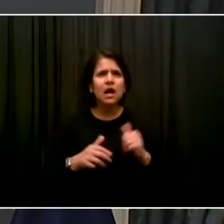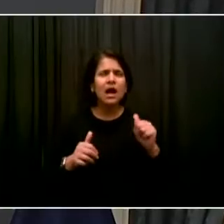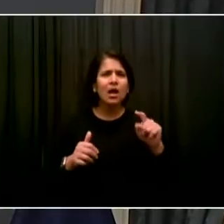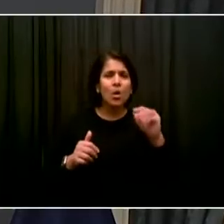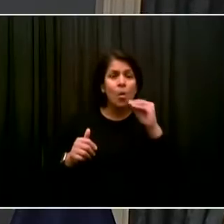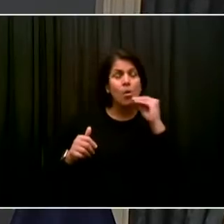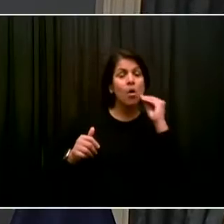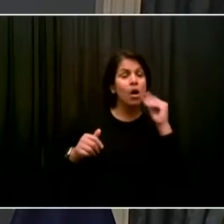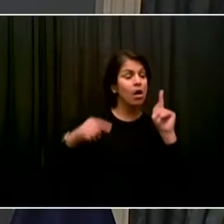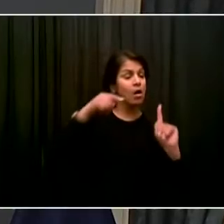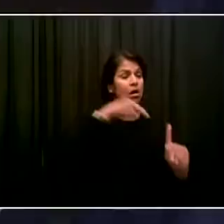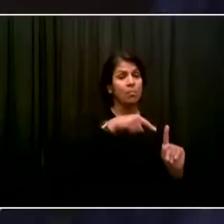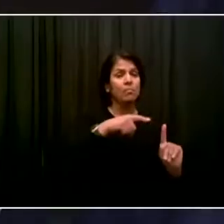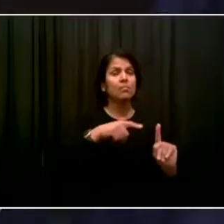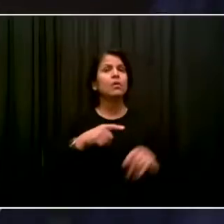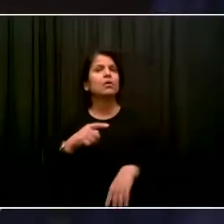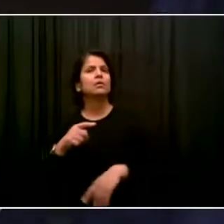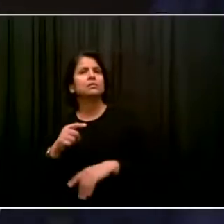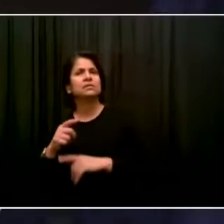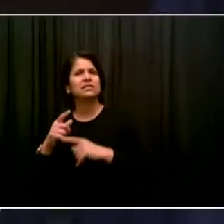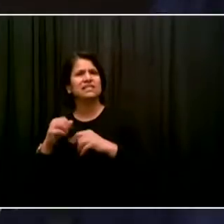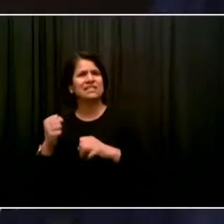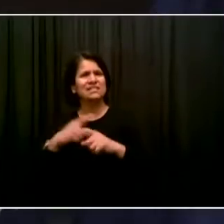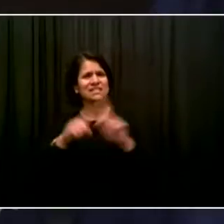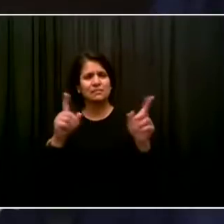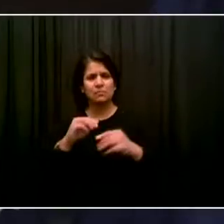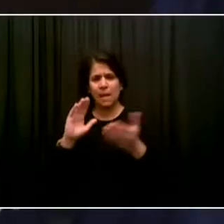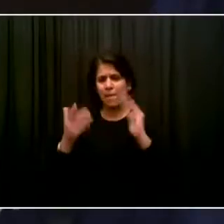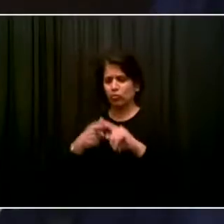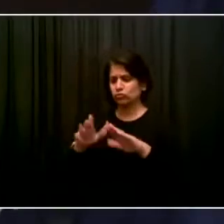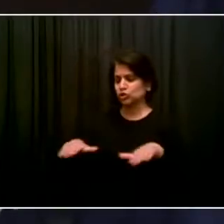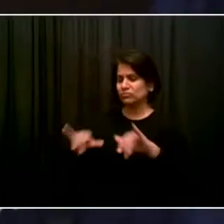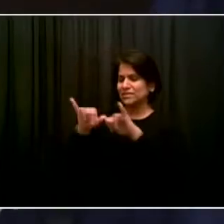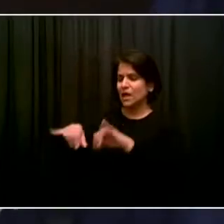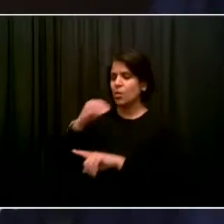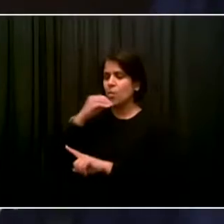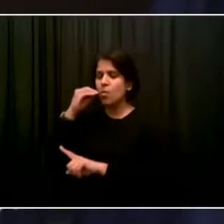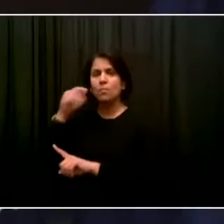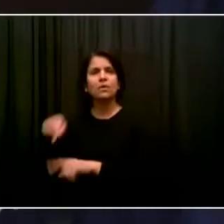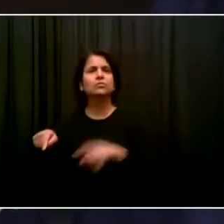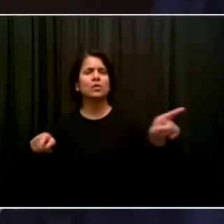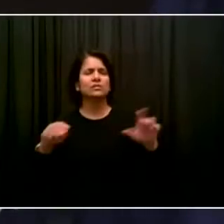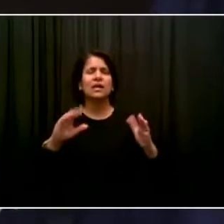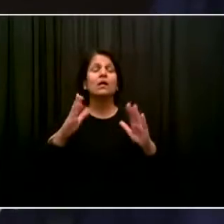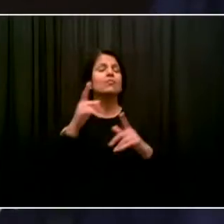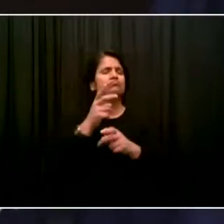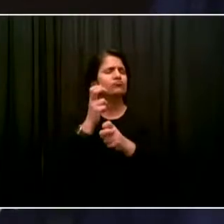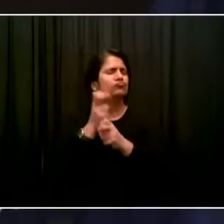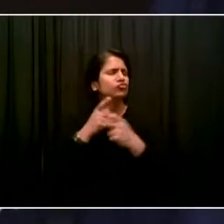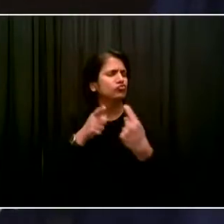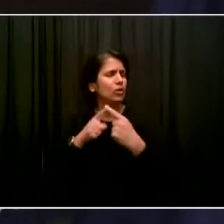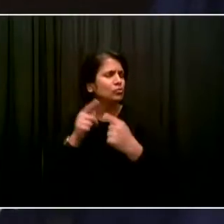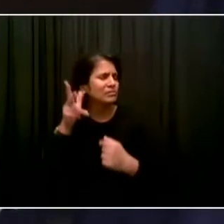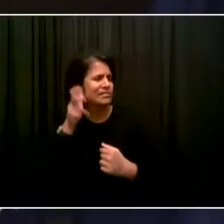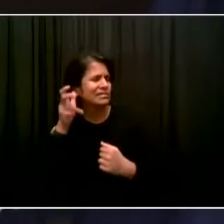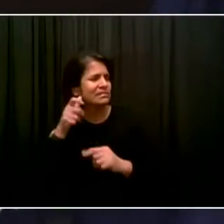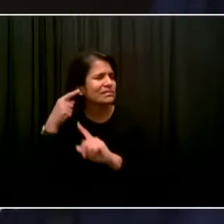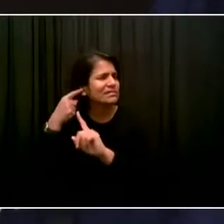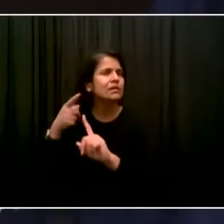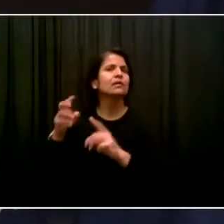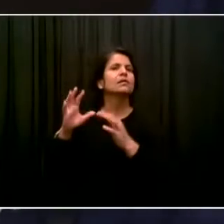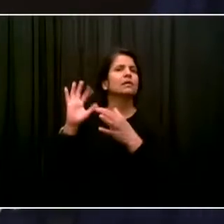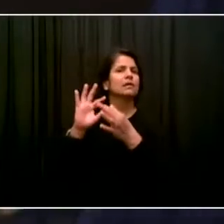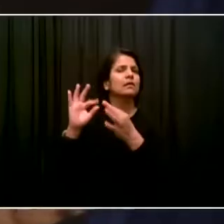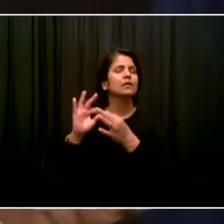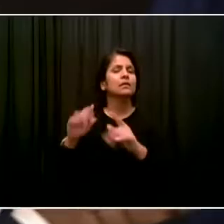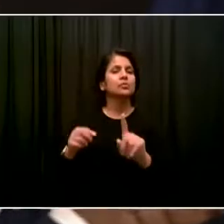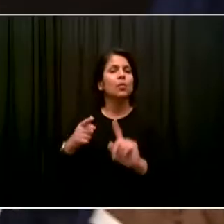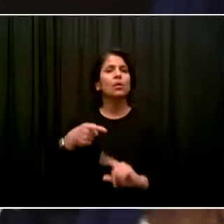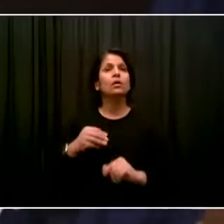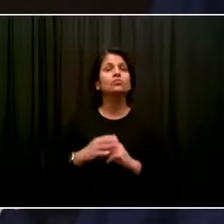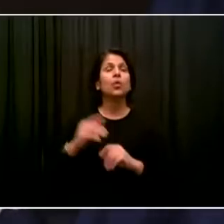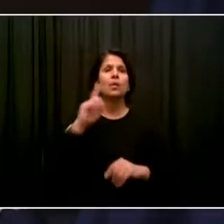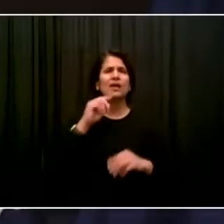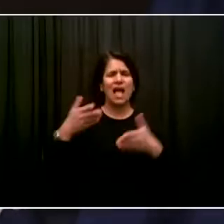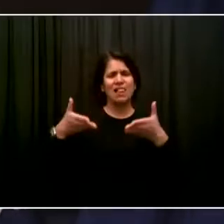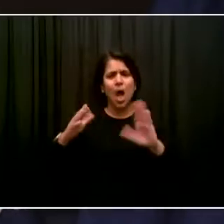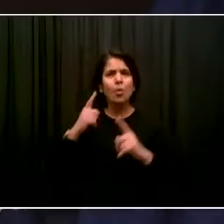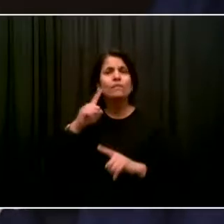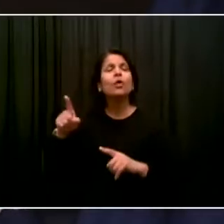KIDS WHO ARE POSITIVE AND NEED